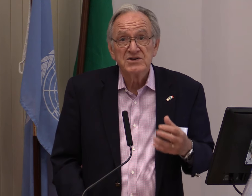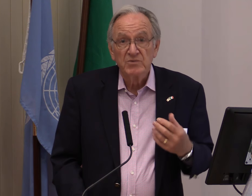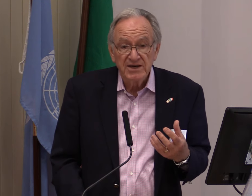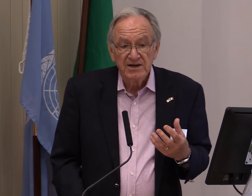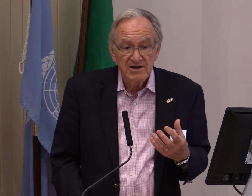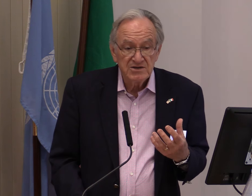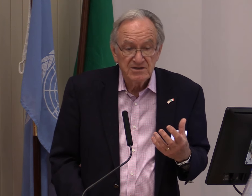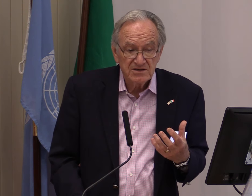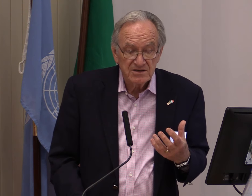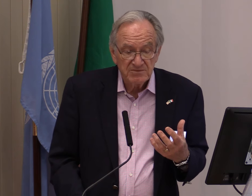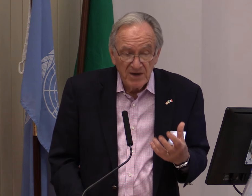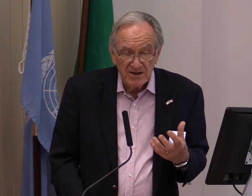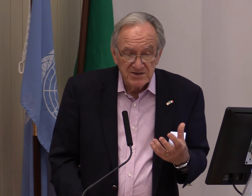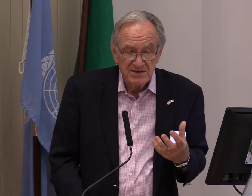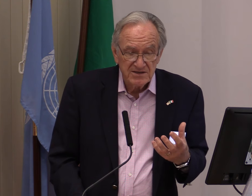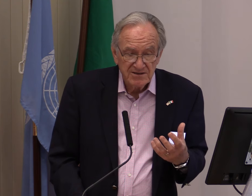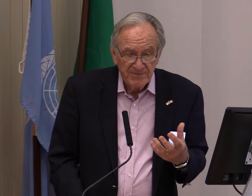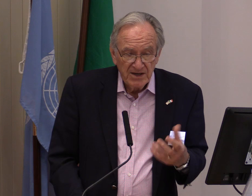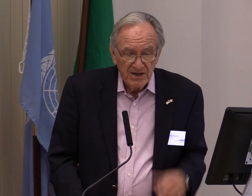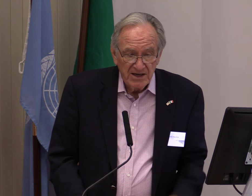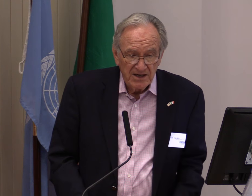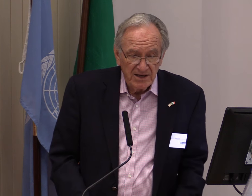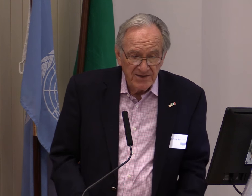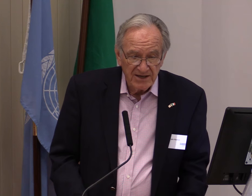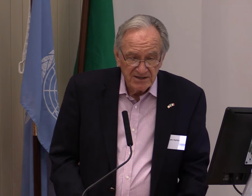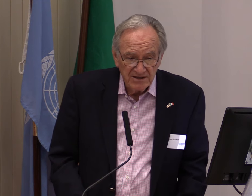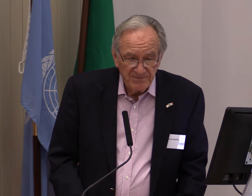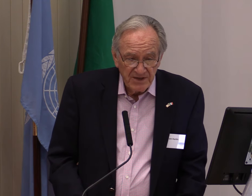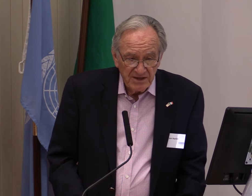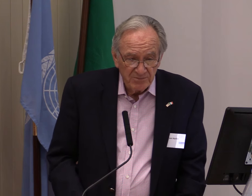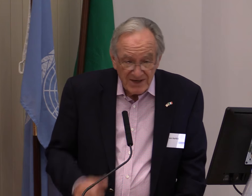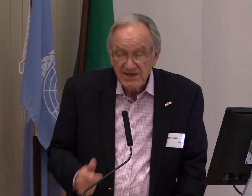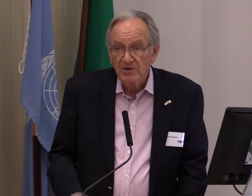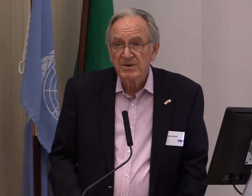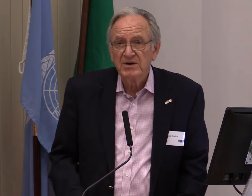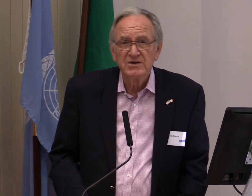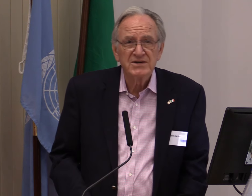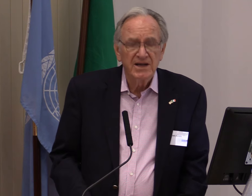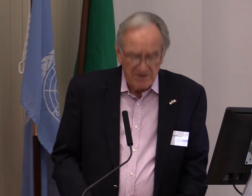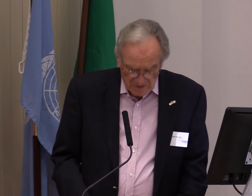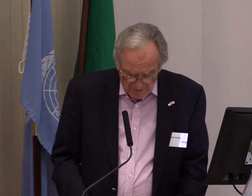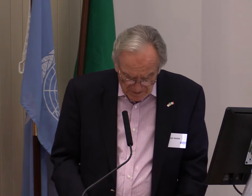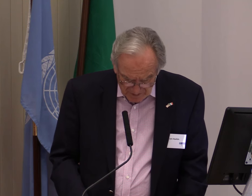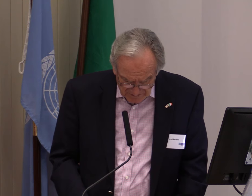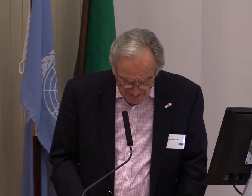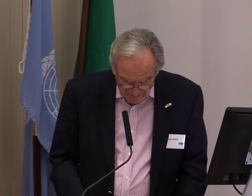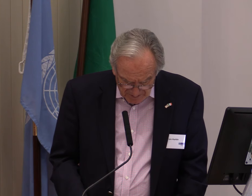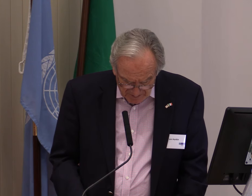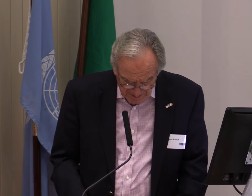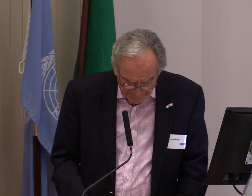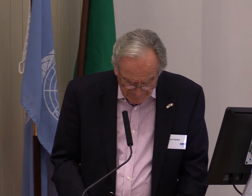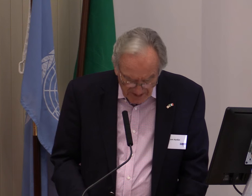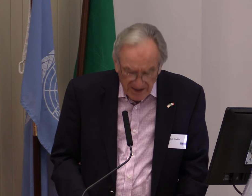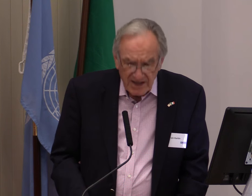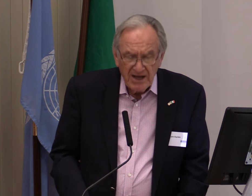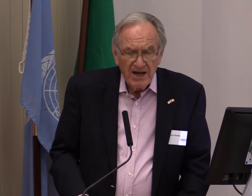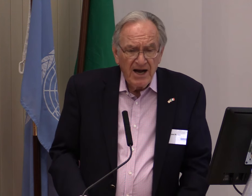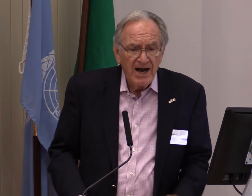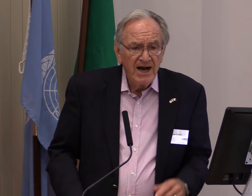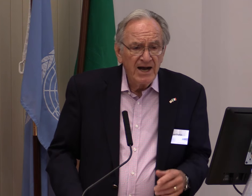laws and regulations, policies, that break down barriers and open doors of opportunity.